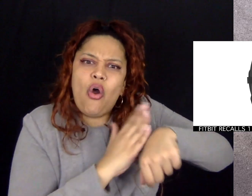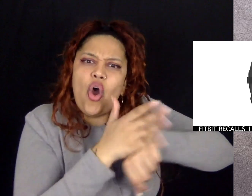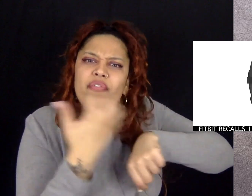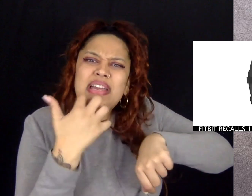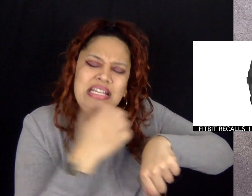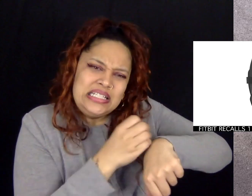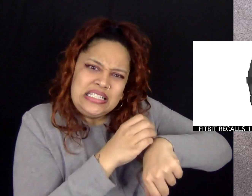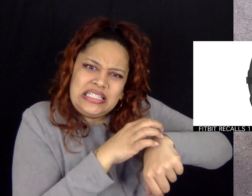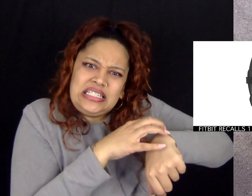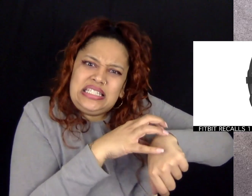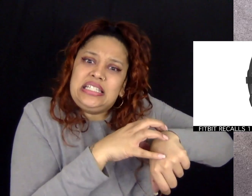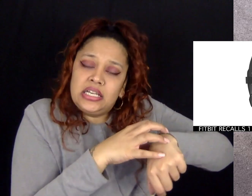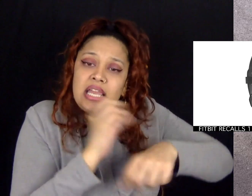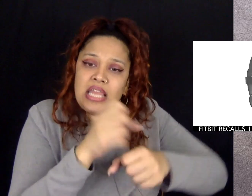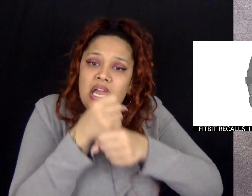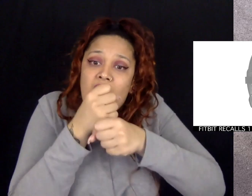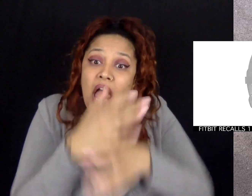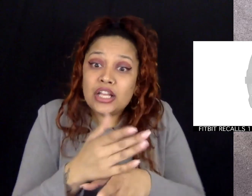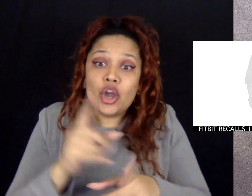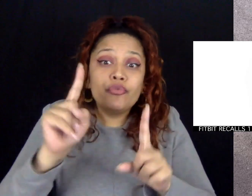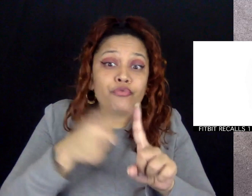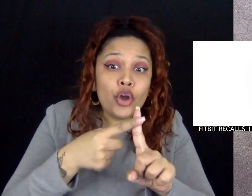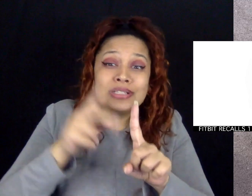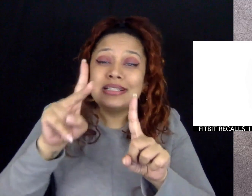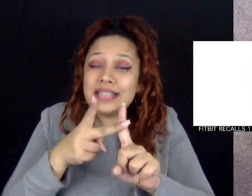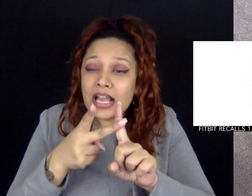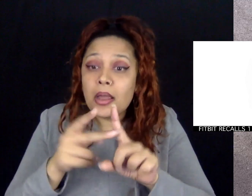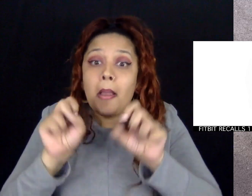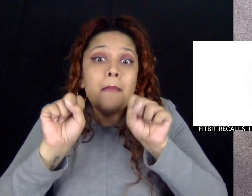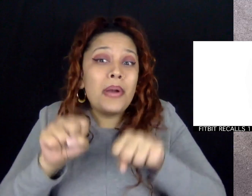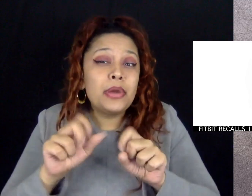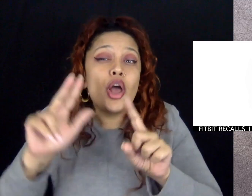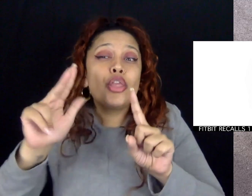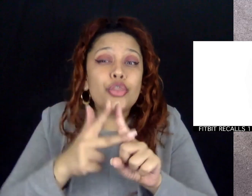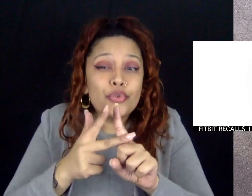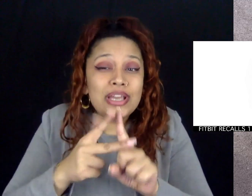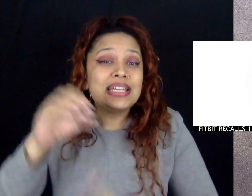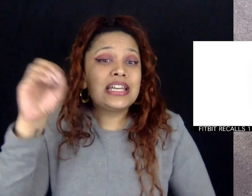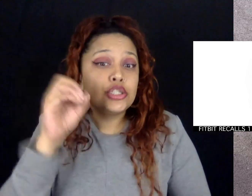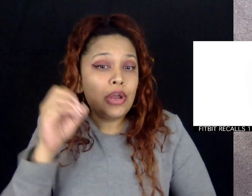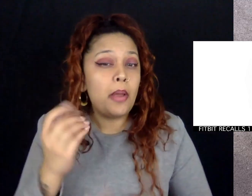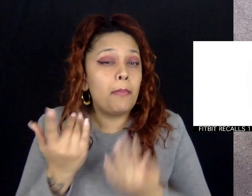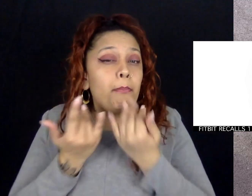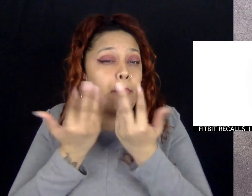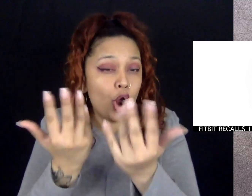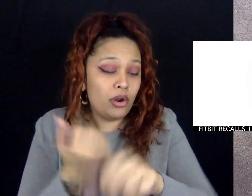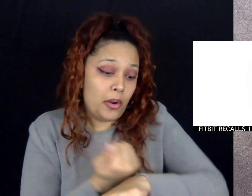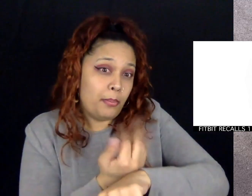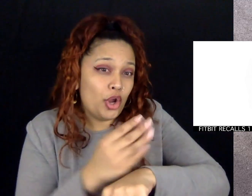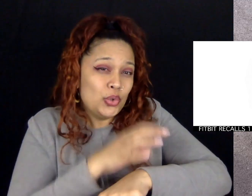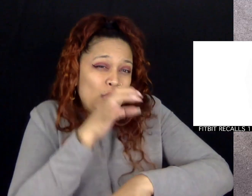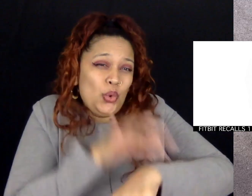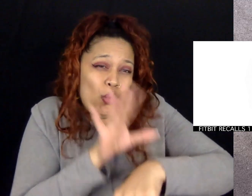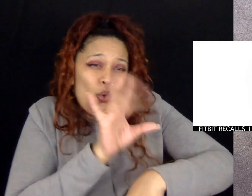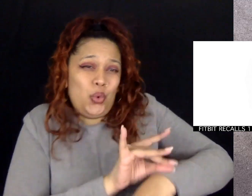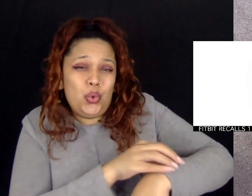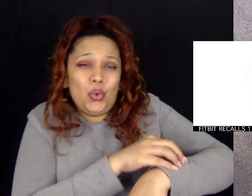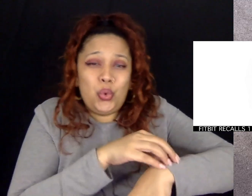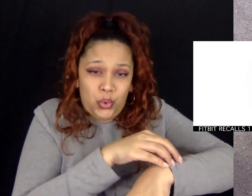the battery inside of the watch can overheat and cause first second and possibly 3rd degree burns